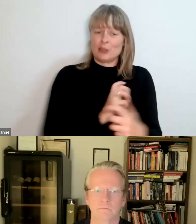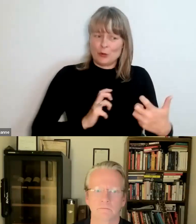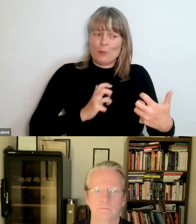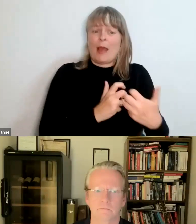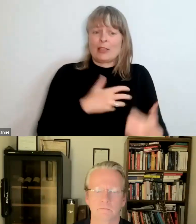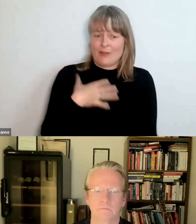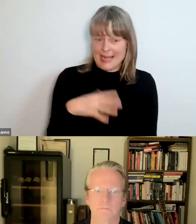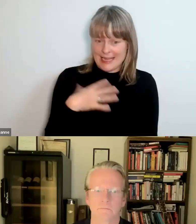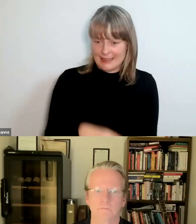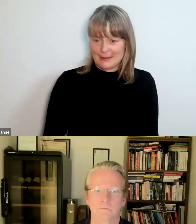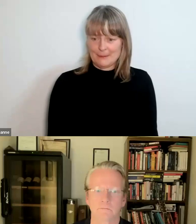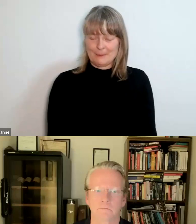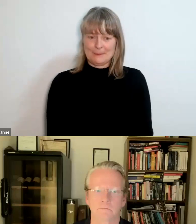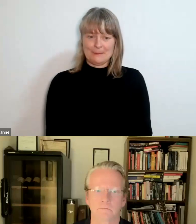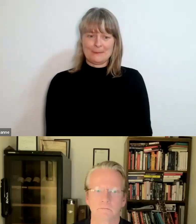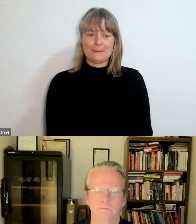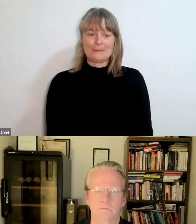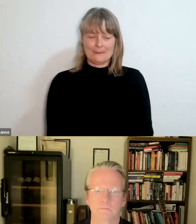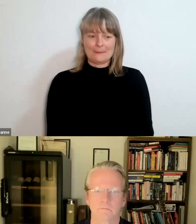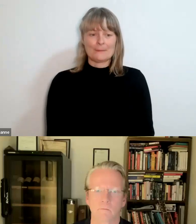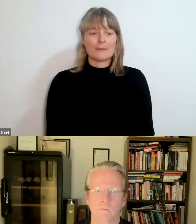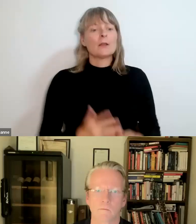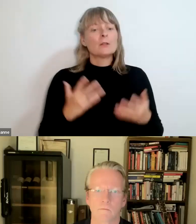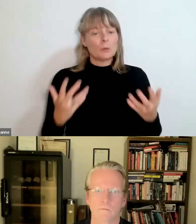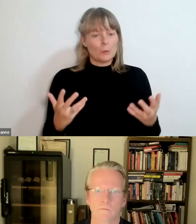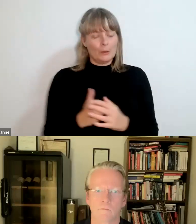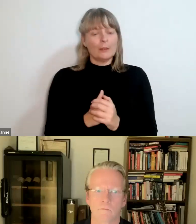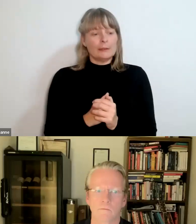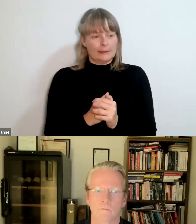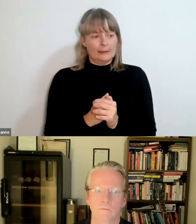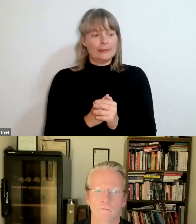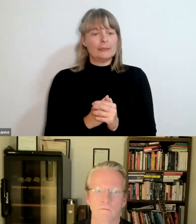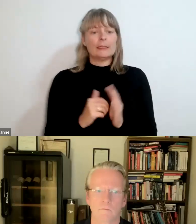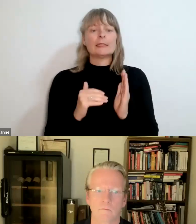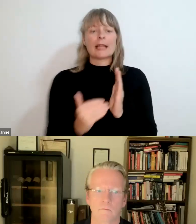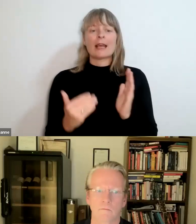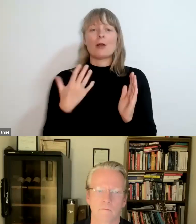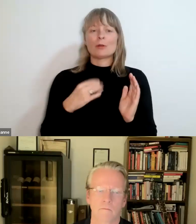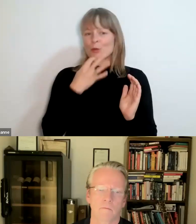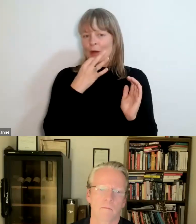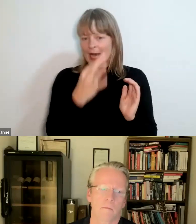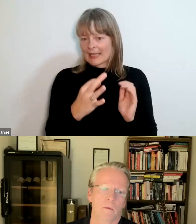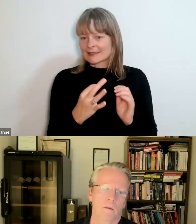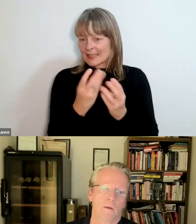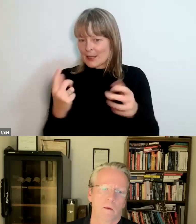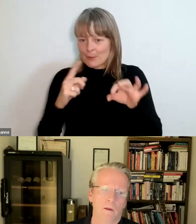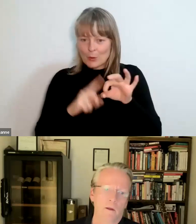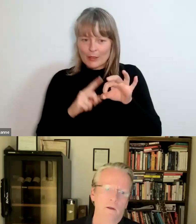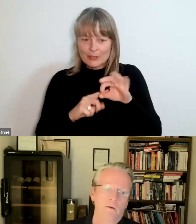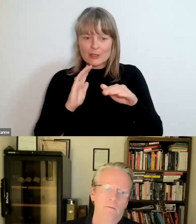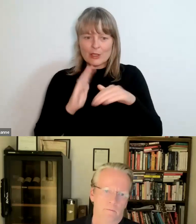So it is really, really quite interesting that we haven't been able to shift the dial any further than that despite the need.